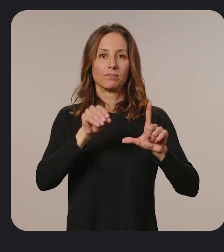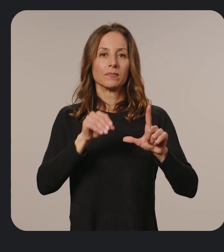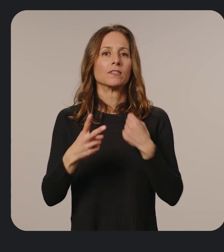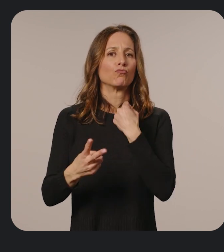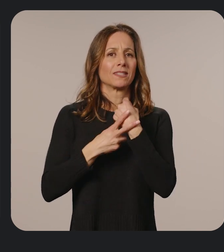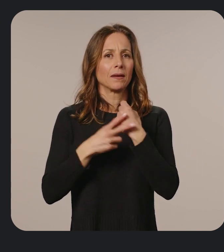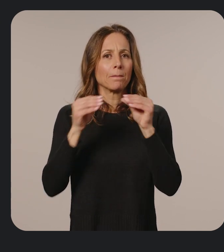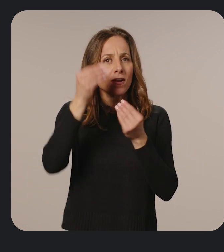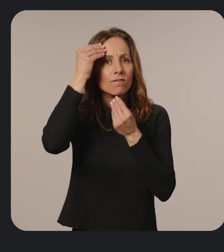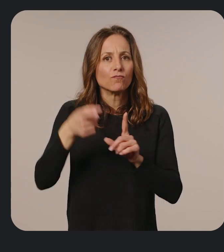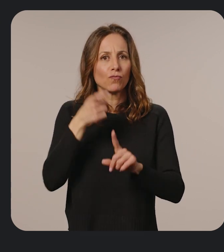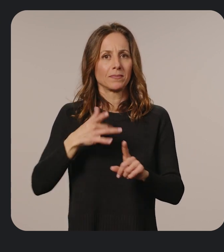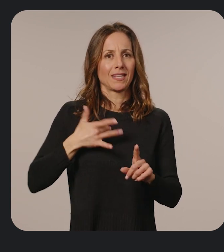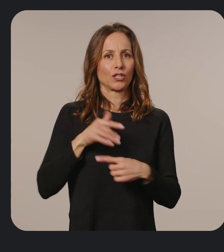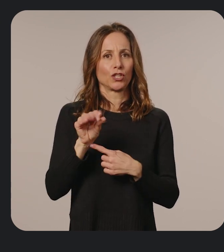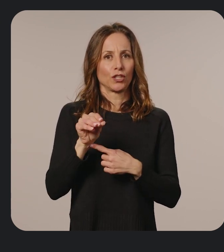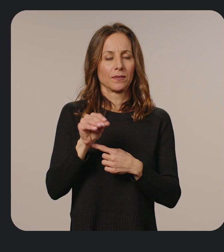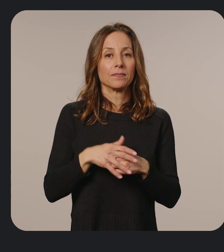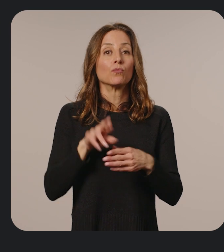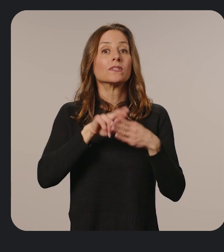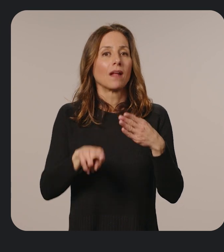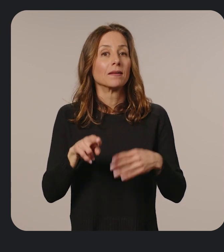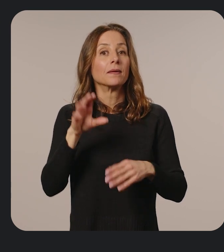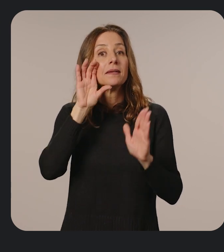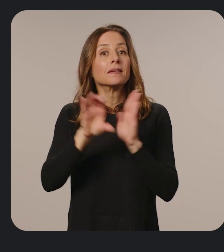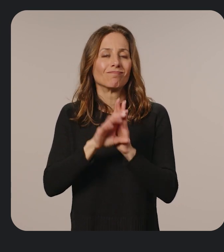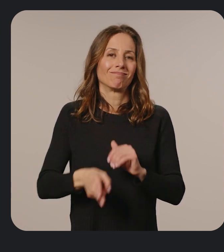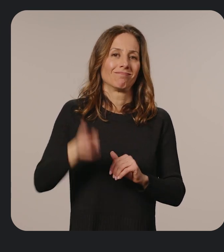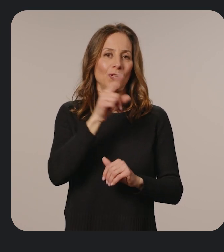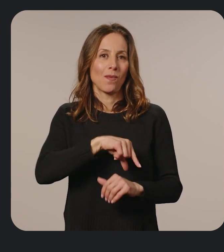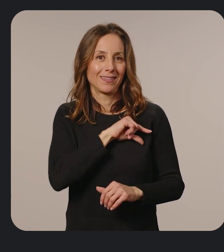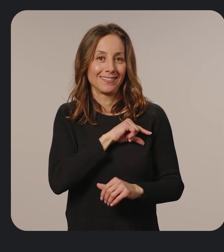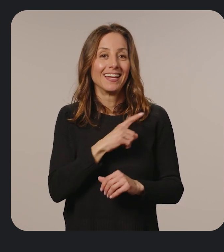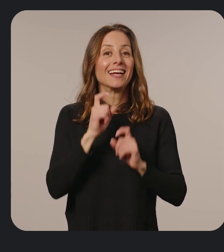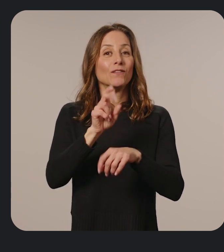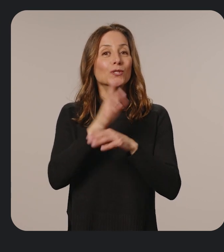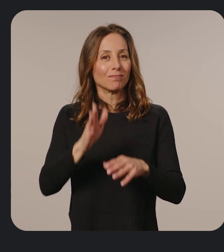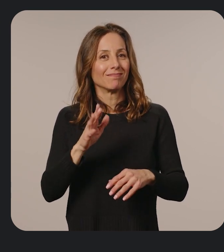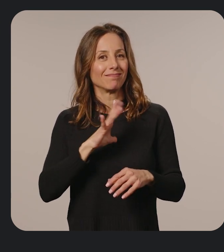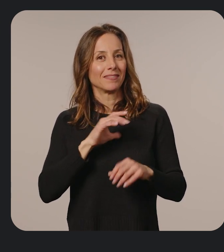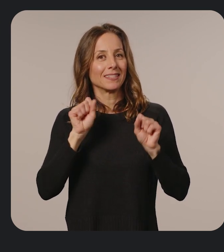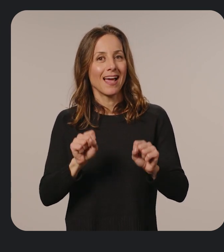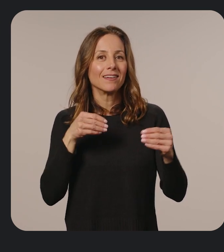compressed still images, which retain more of the information from the sensor when taking a photo, resulting in higher quality images.